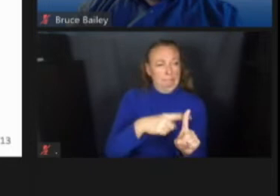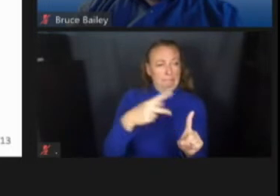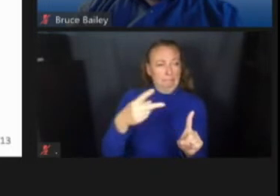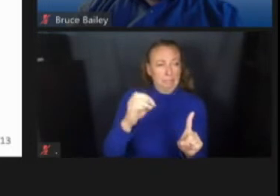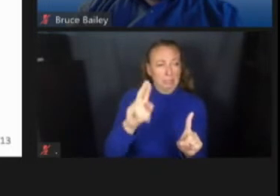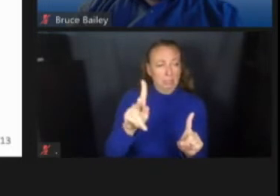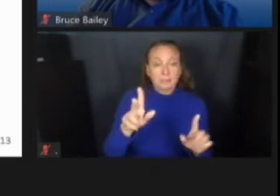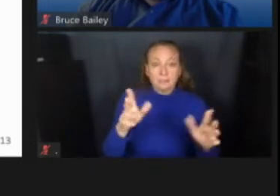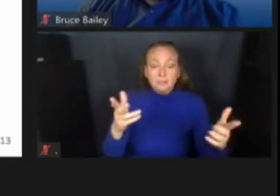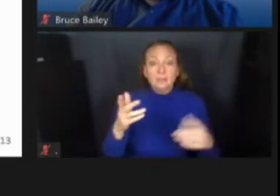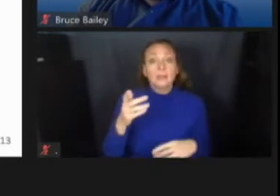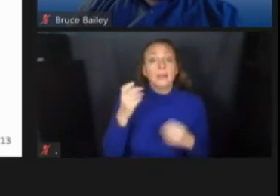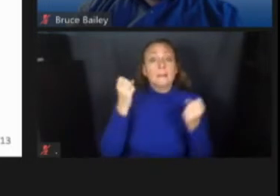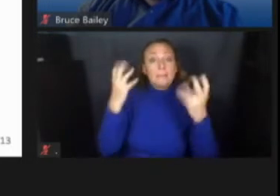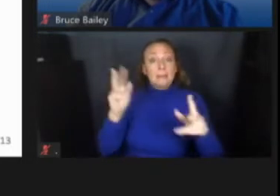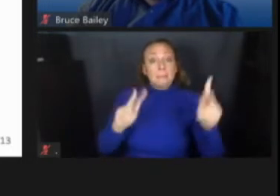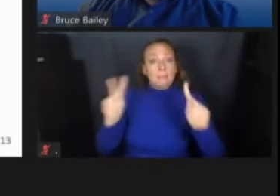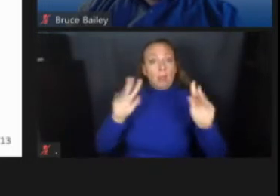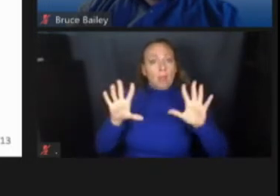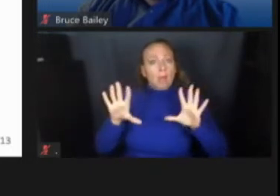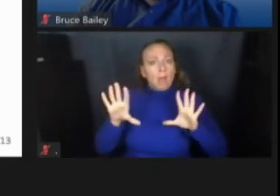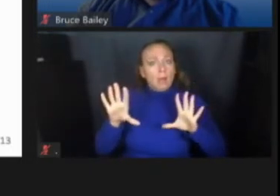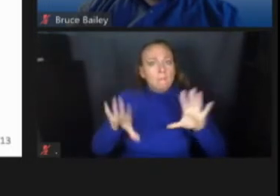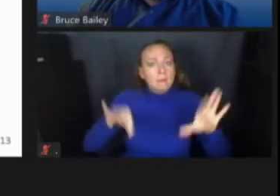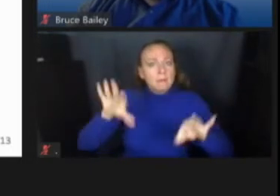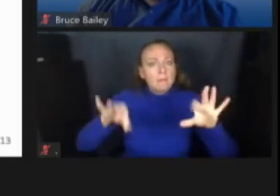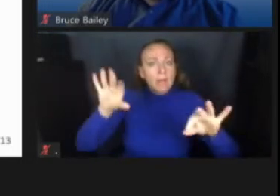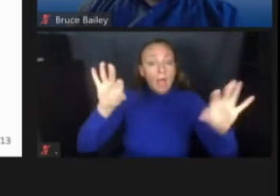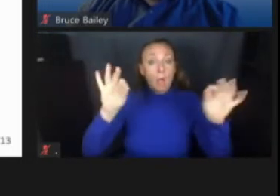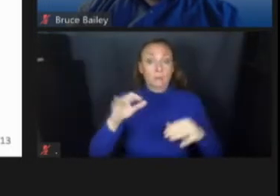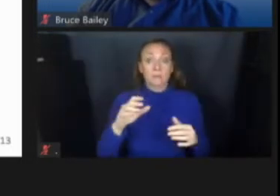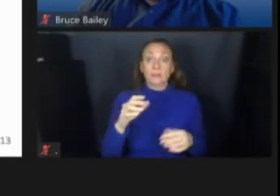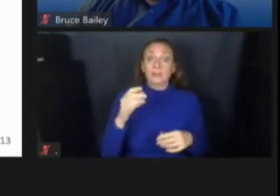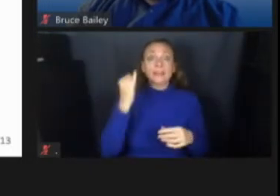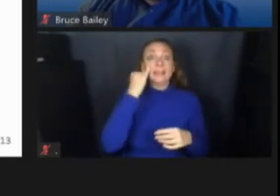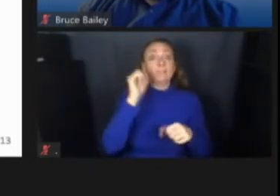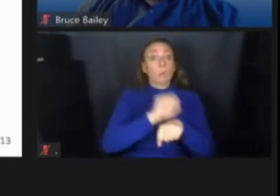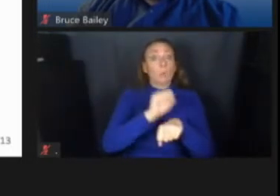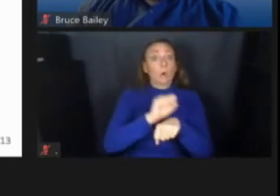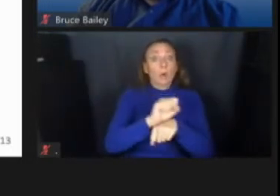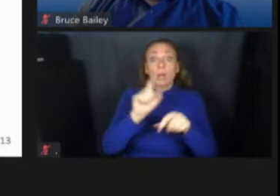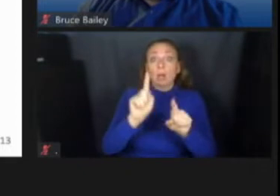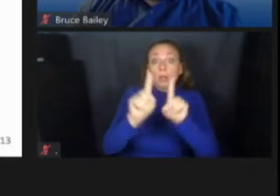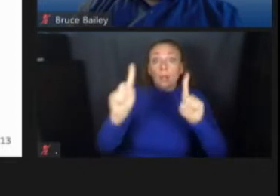that productive telework is possible. And virtual meetings are effective.